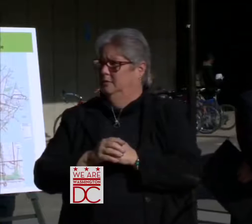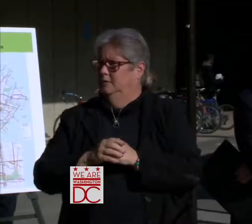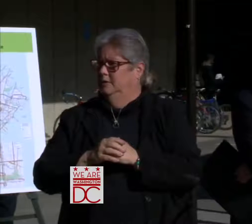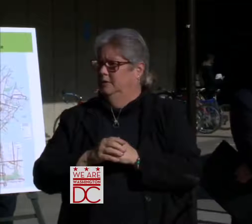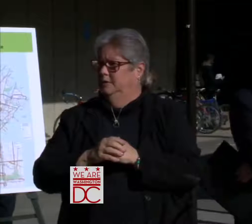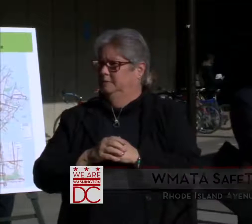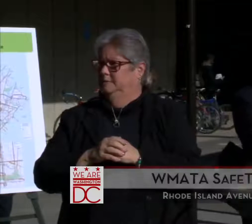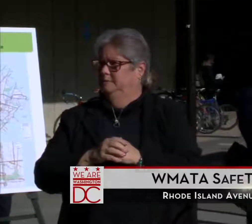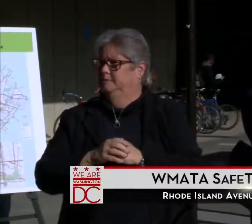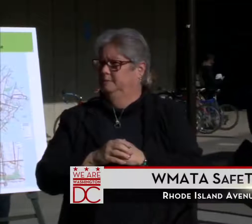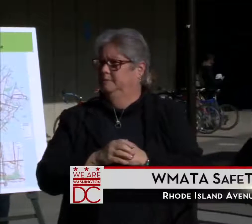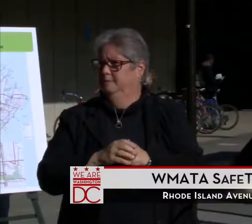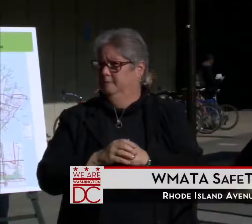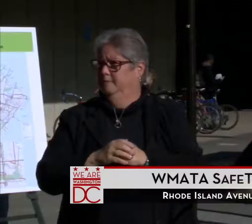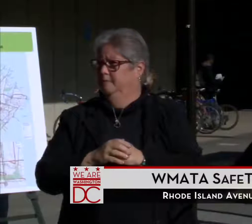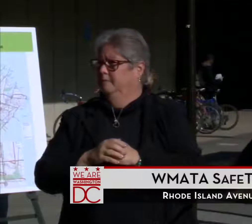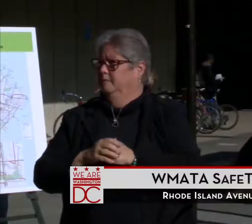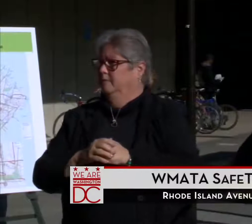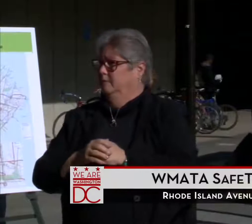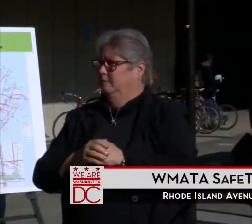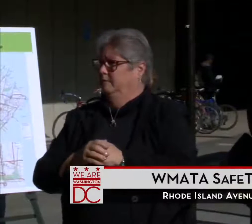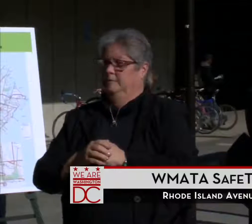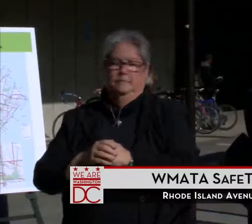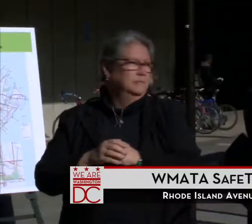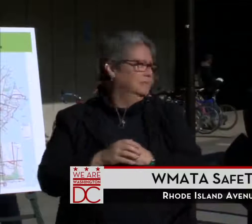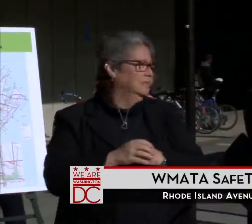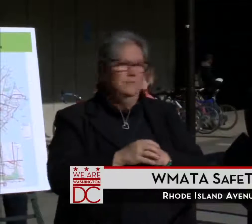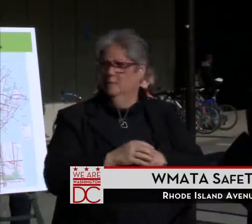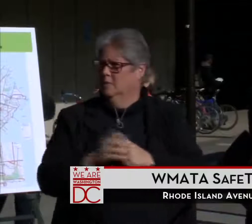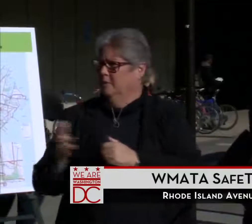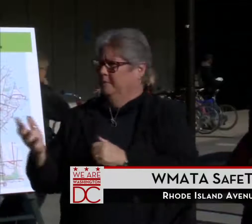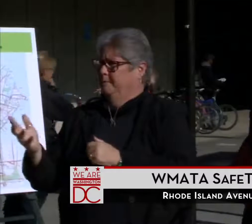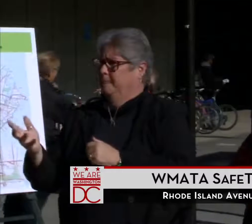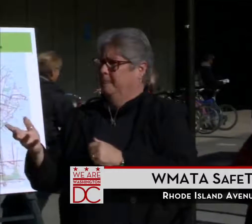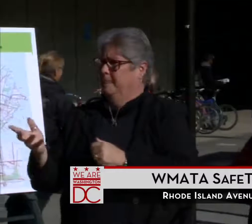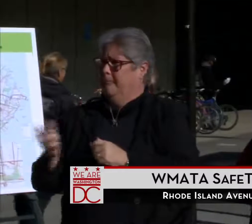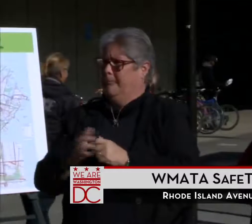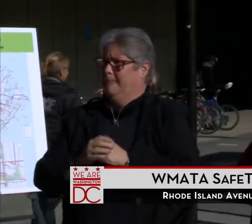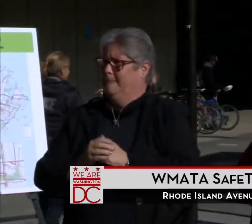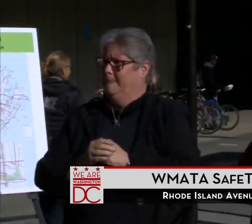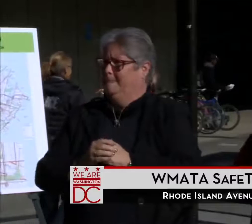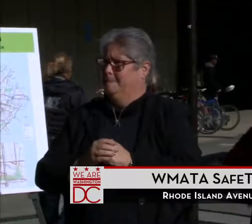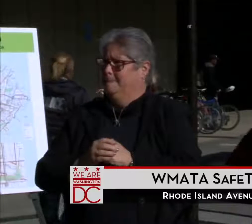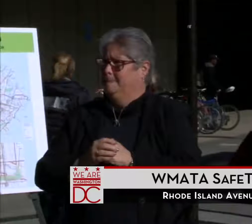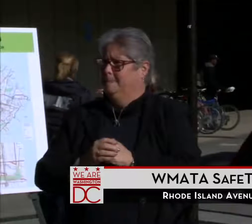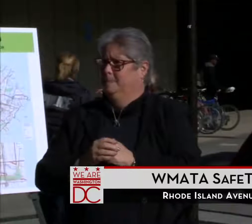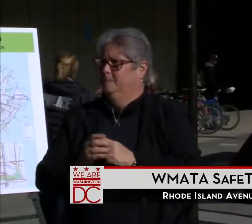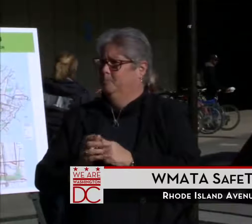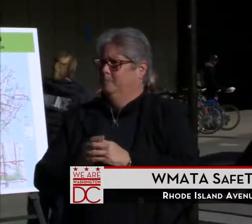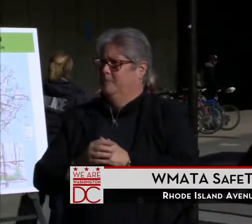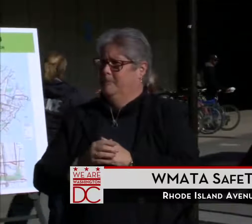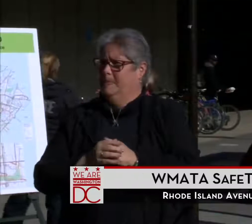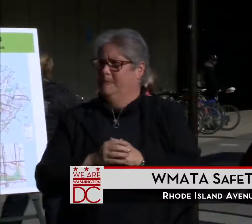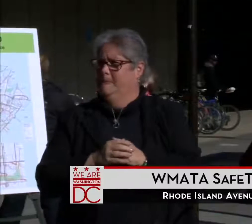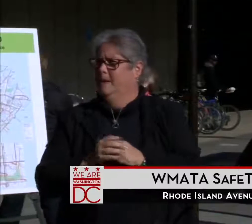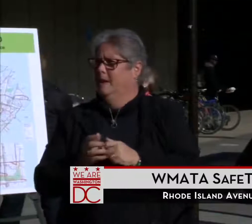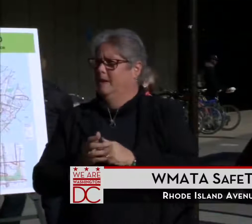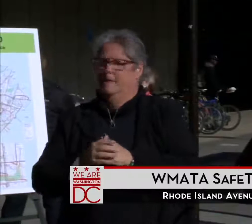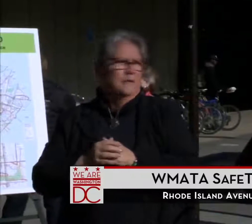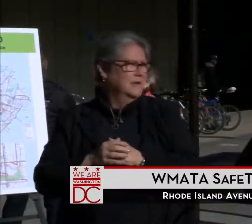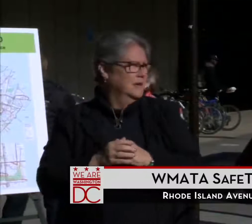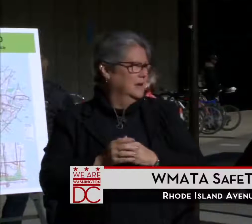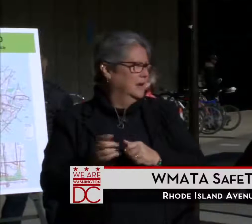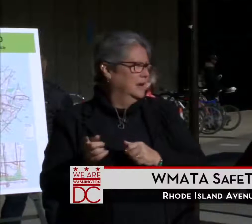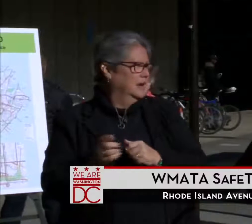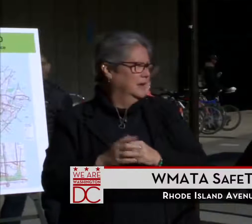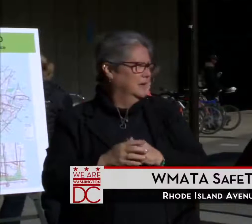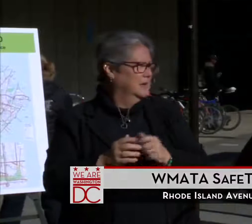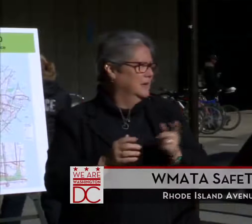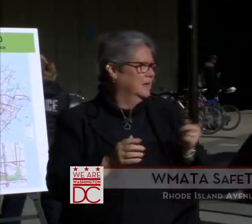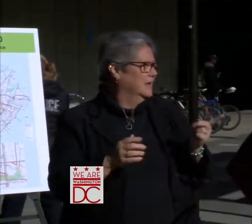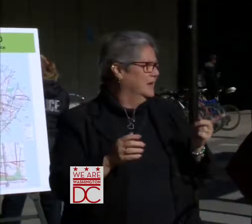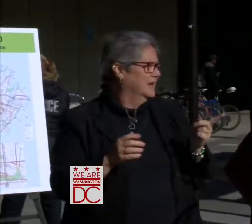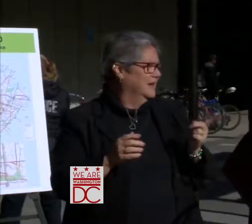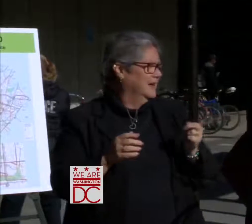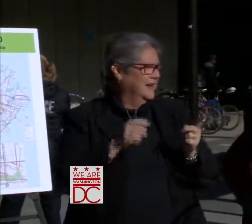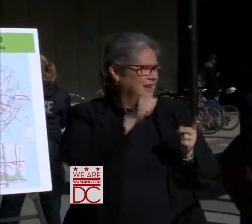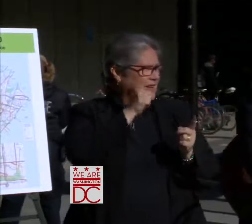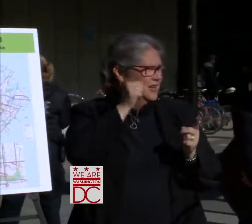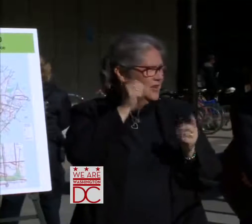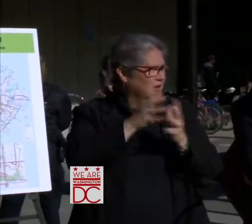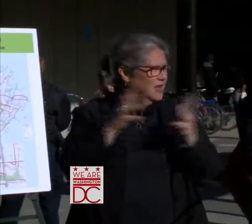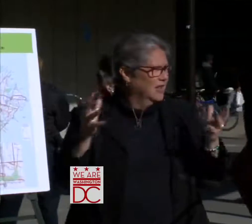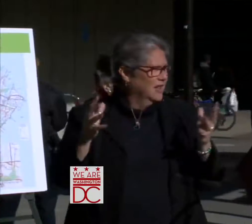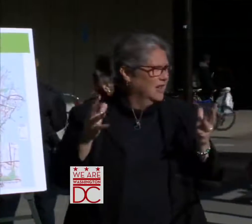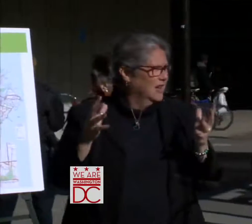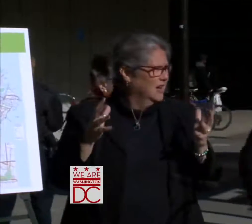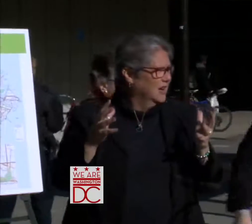I'M SORRY.